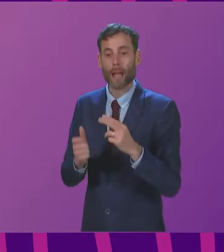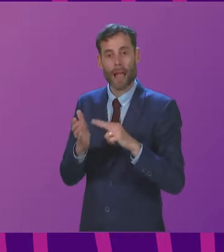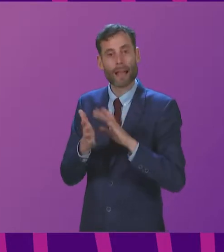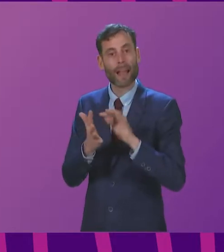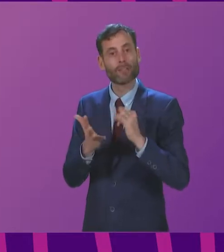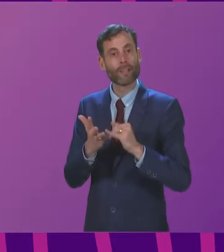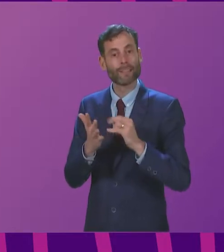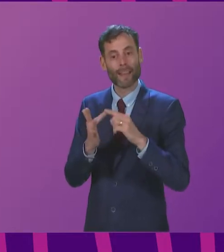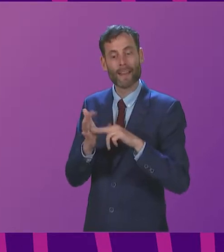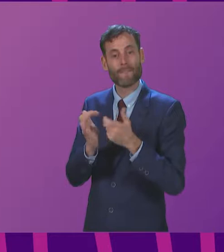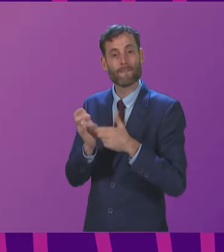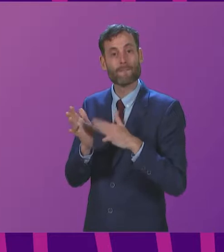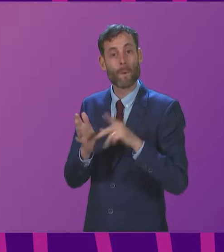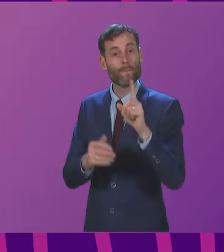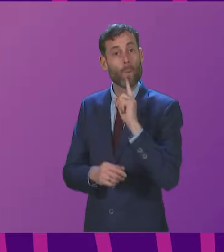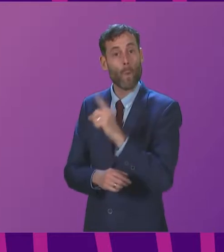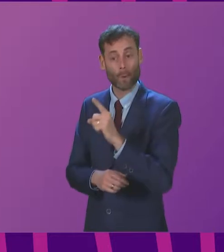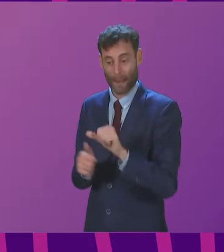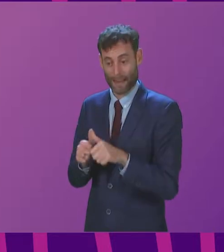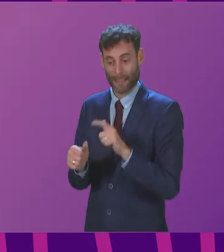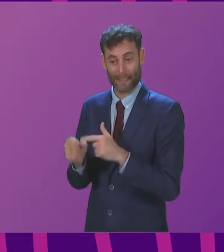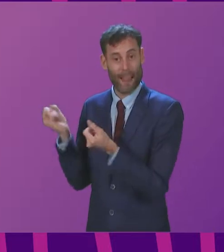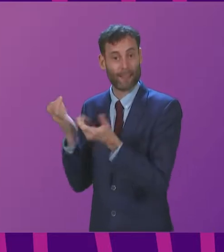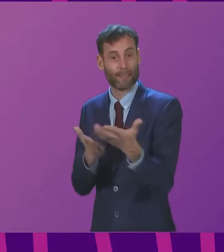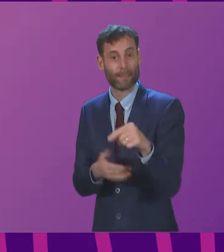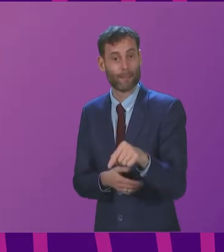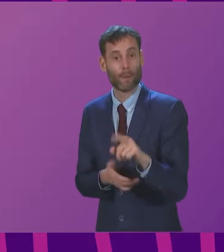orders them one day, they tend to come the next day, or people can go to a local pharmacy or a